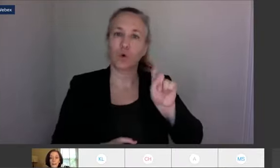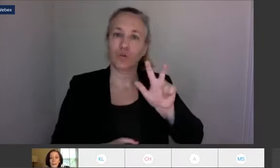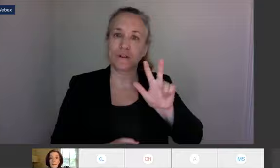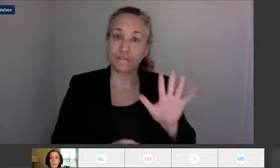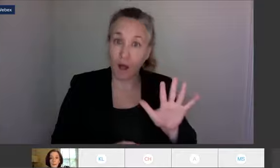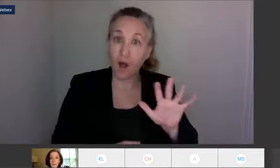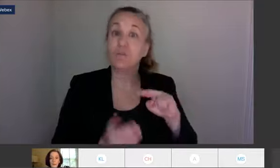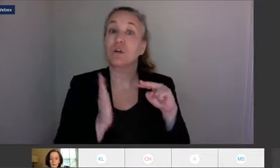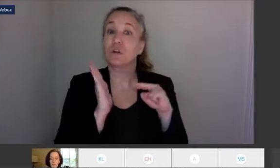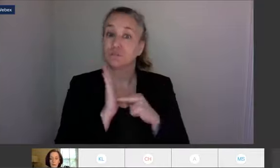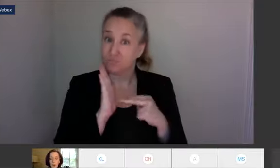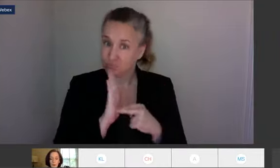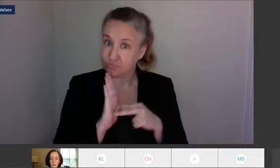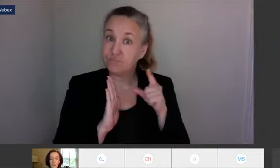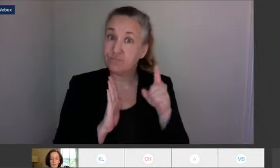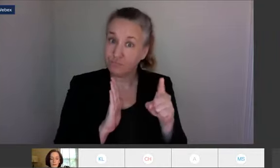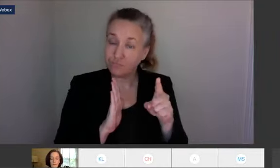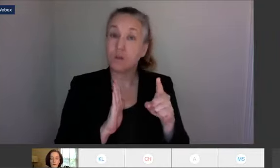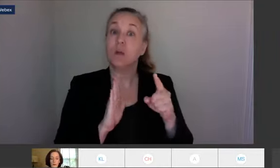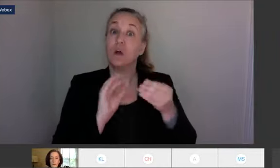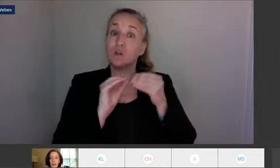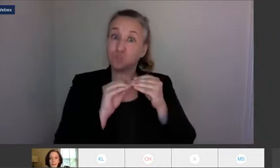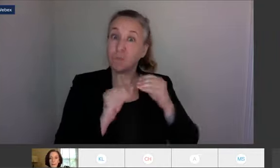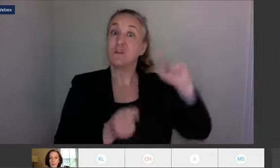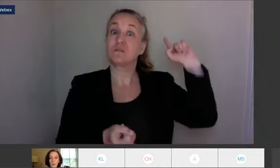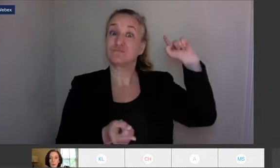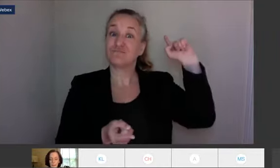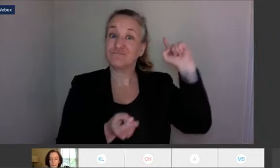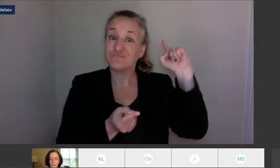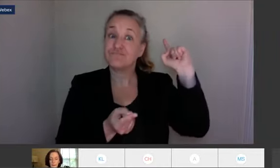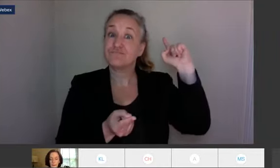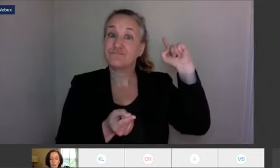continued slow decrease over the last several weeks